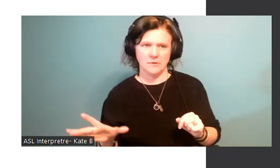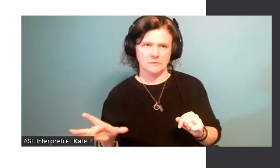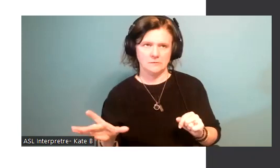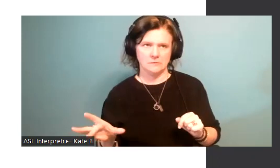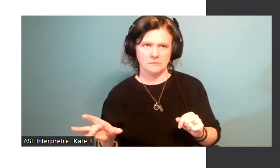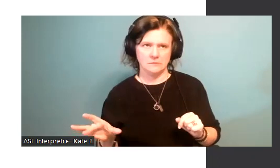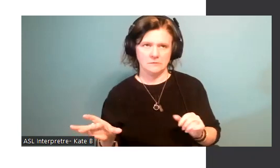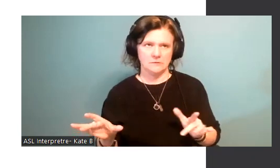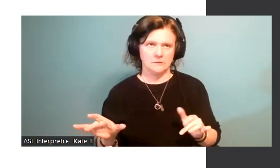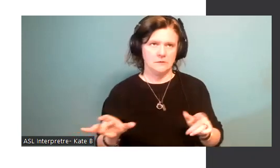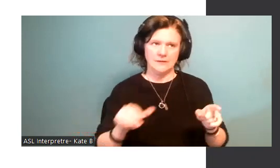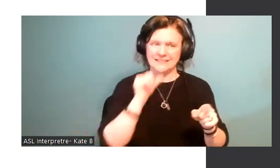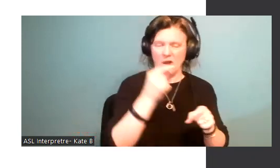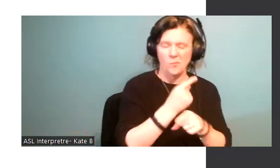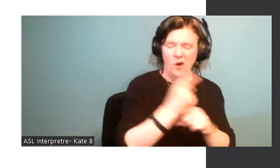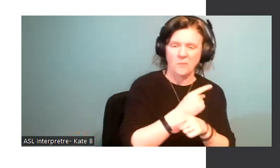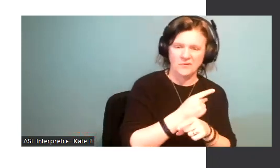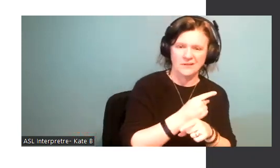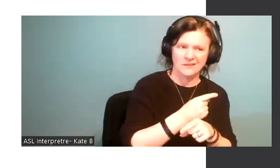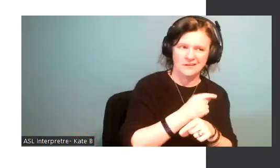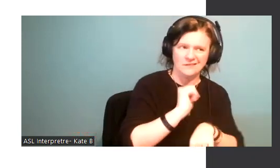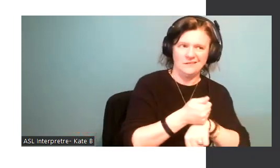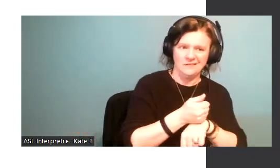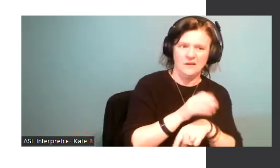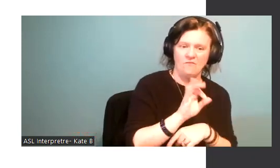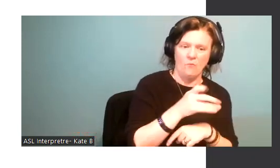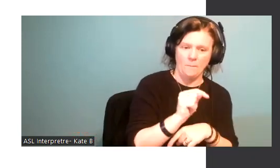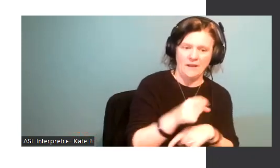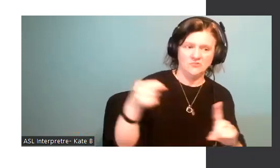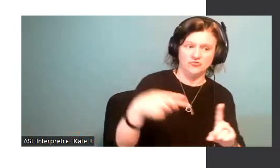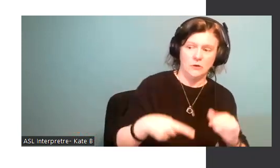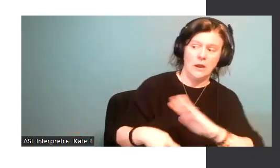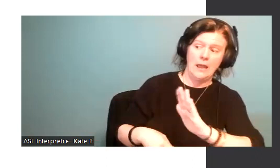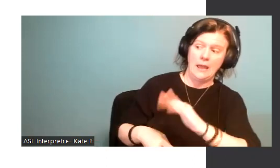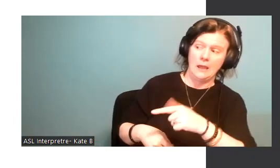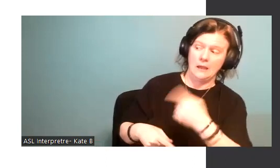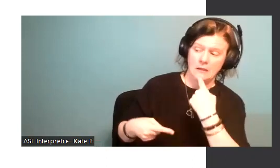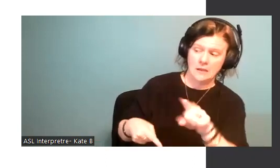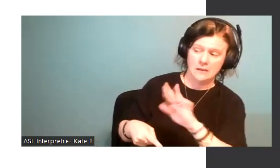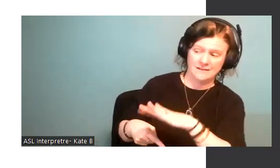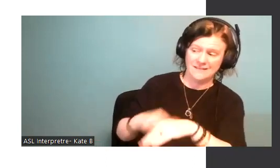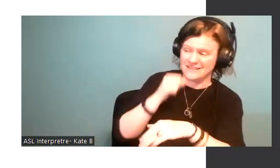want to use invalid when the field is completed, so if you tab away from a phone number field, you